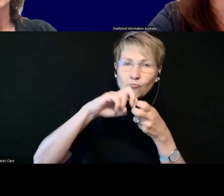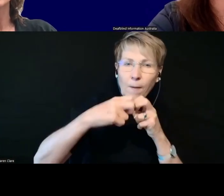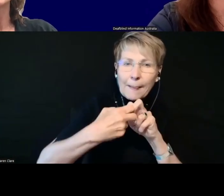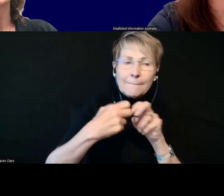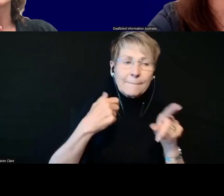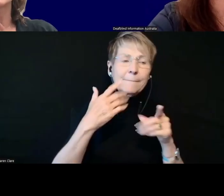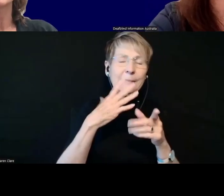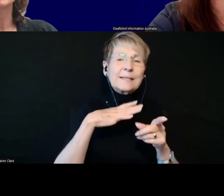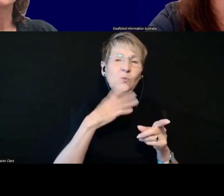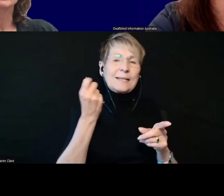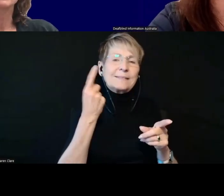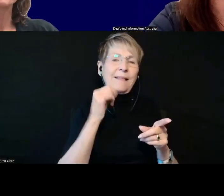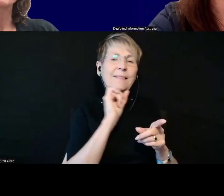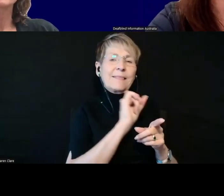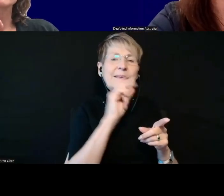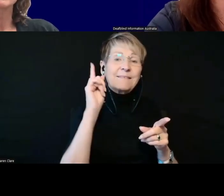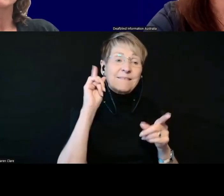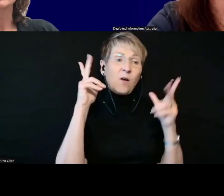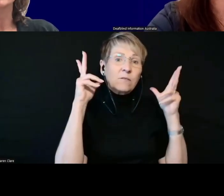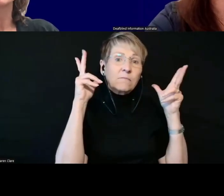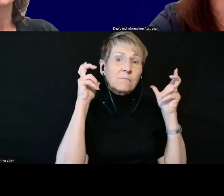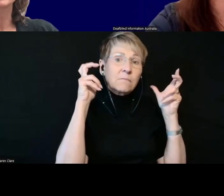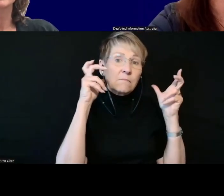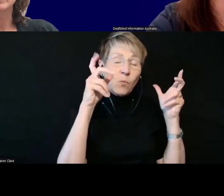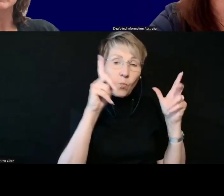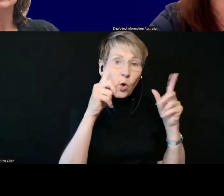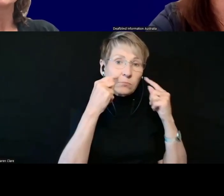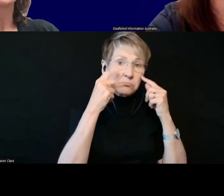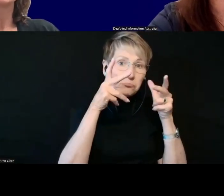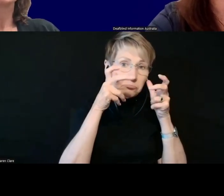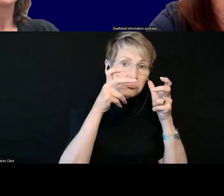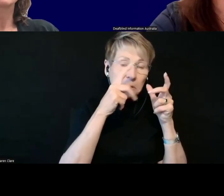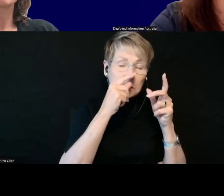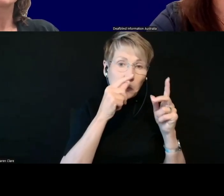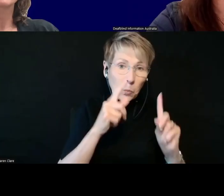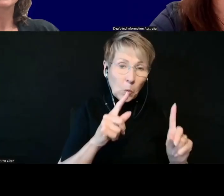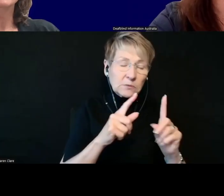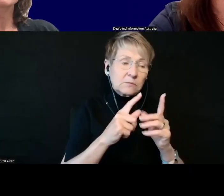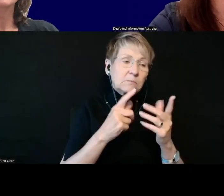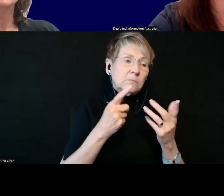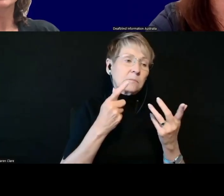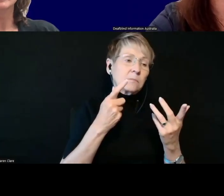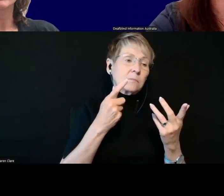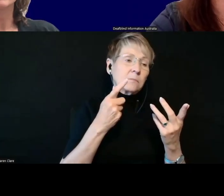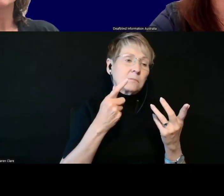of what is their current hearing, what is their vision, what are the gaps, how does that child